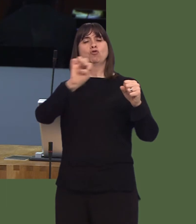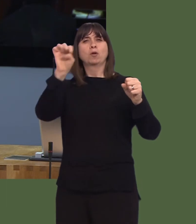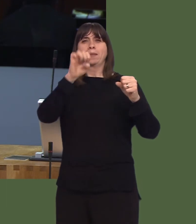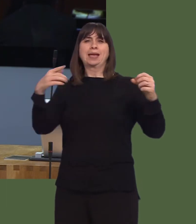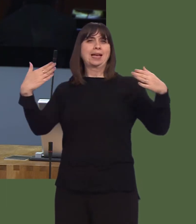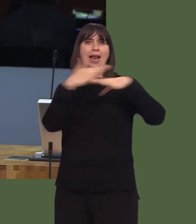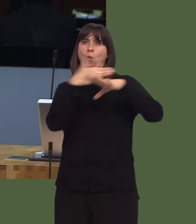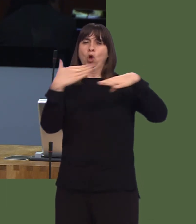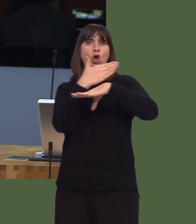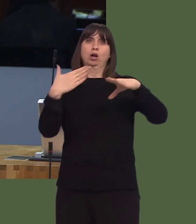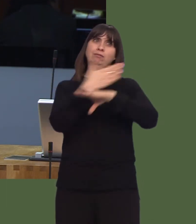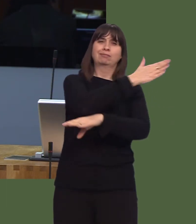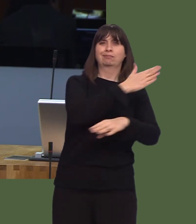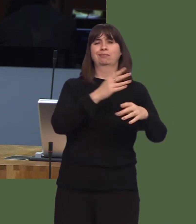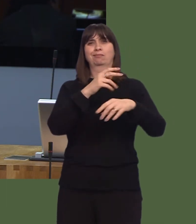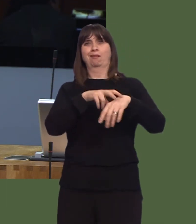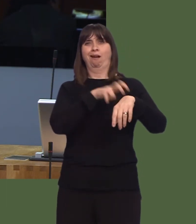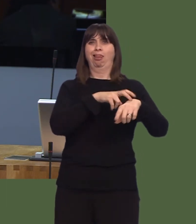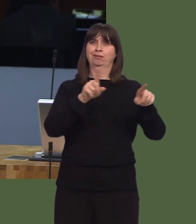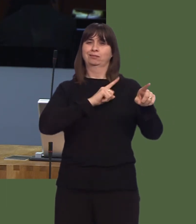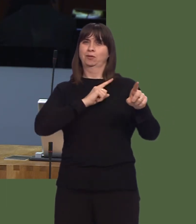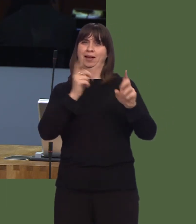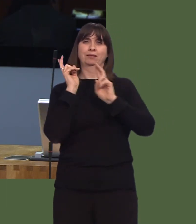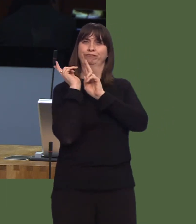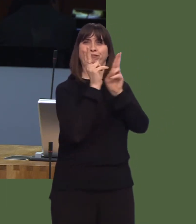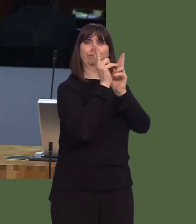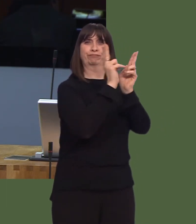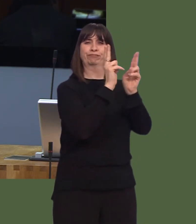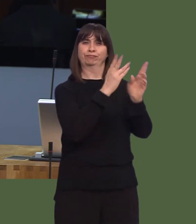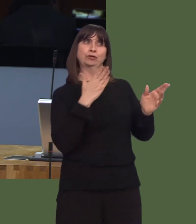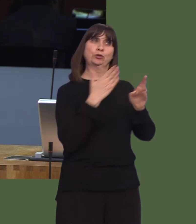It is, of course, the main route to the Irish ferry at Pembroke Dock and also the main route